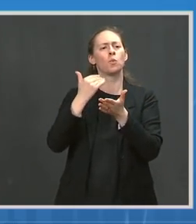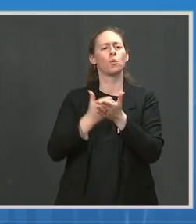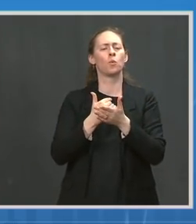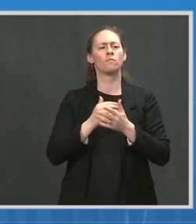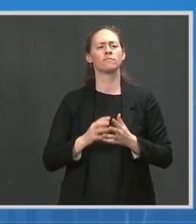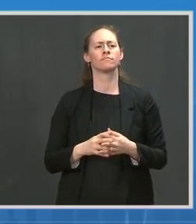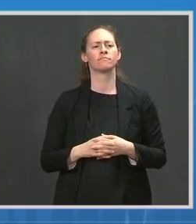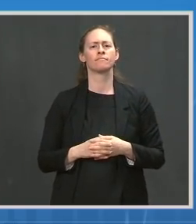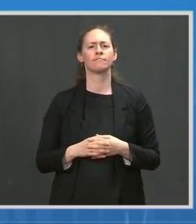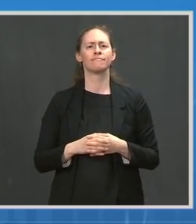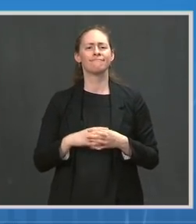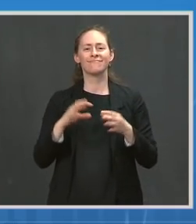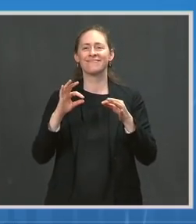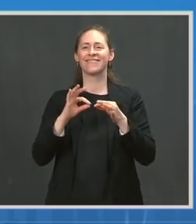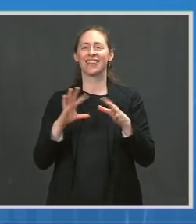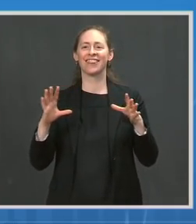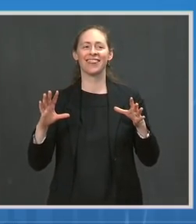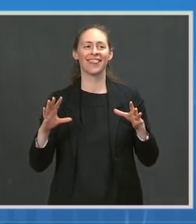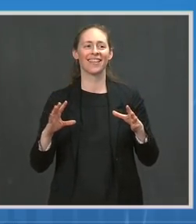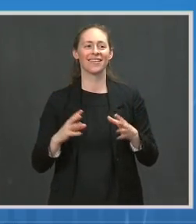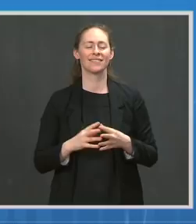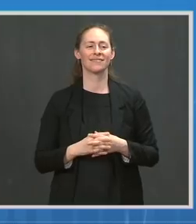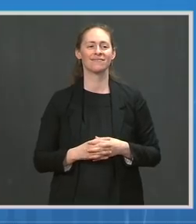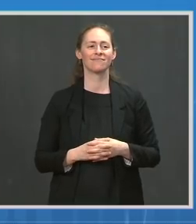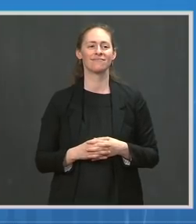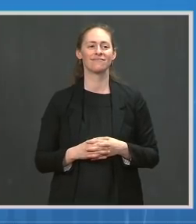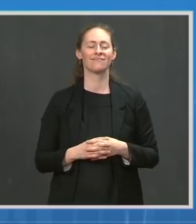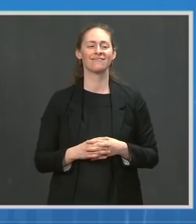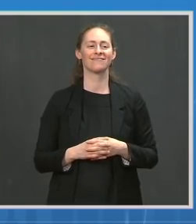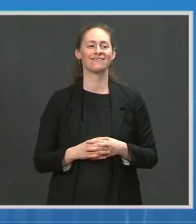beyond those six that were reported last week.